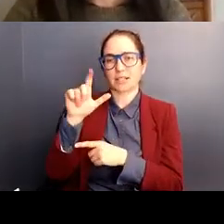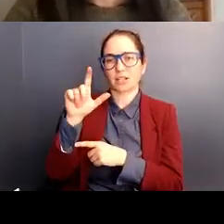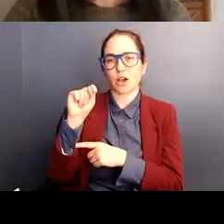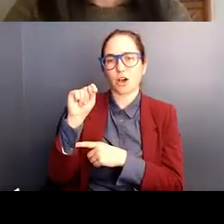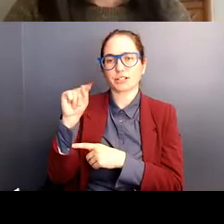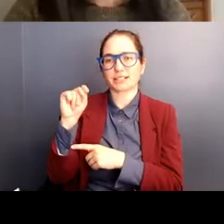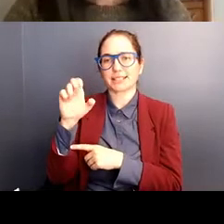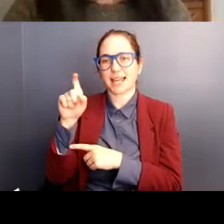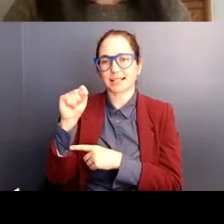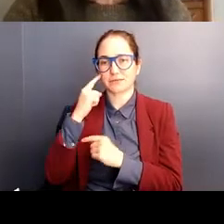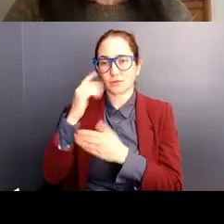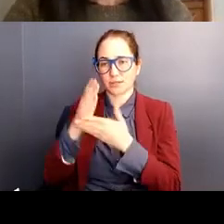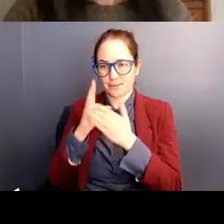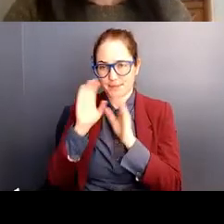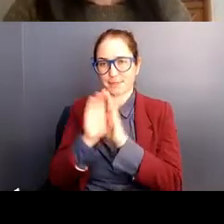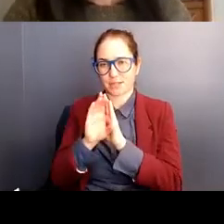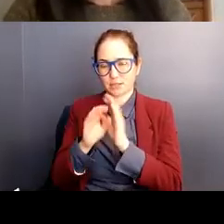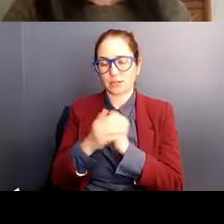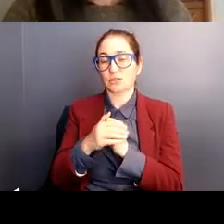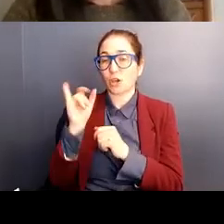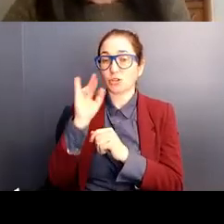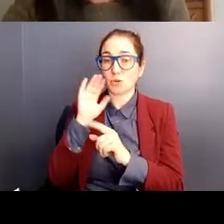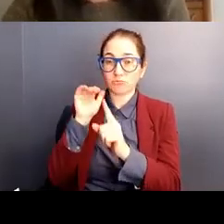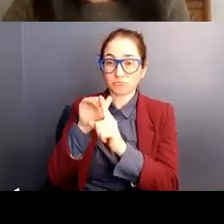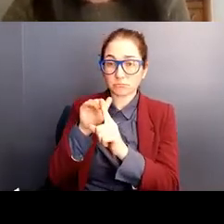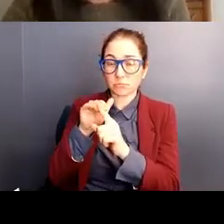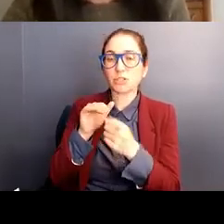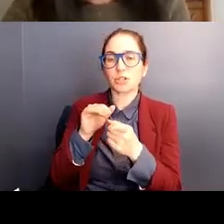sharing. It's also going to remind you that you should use like